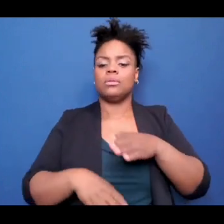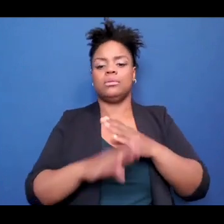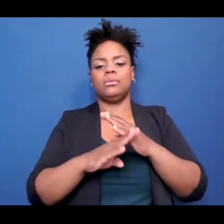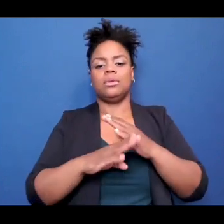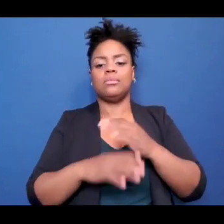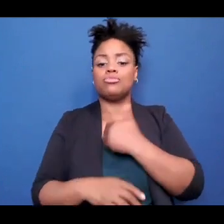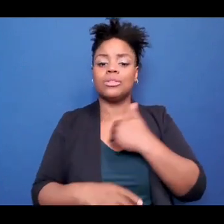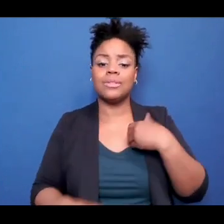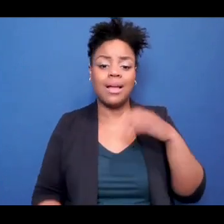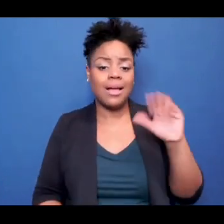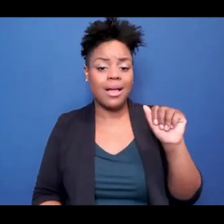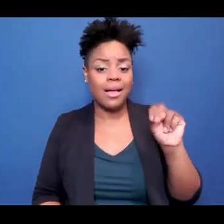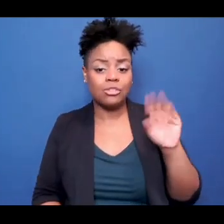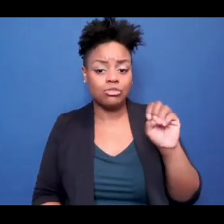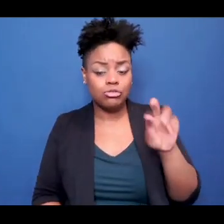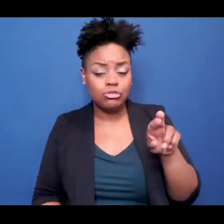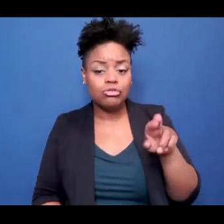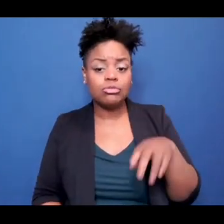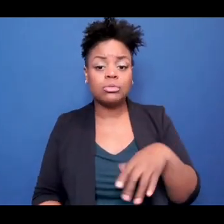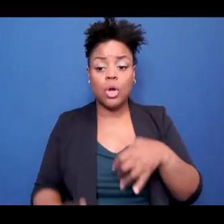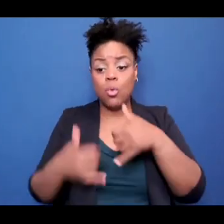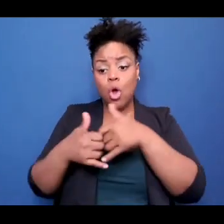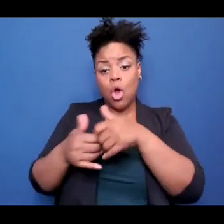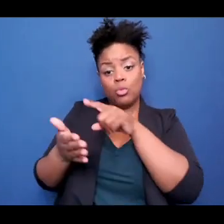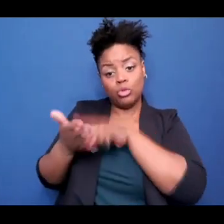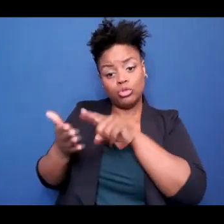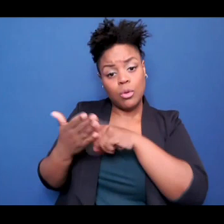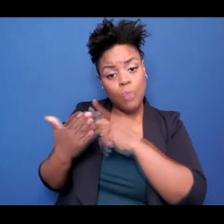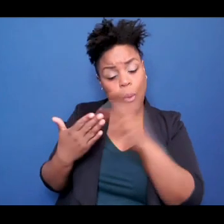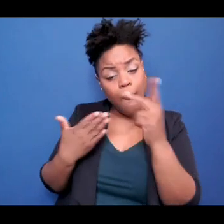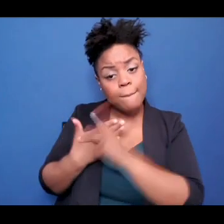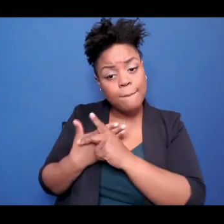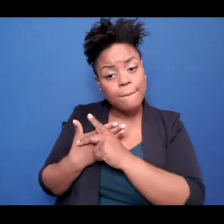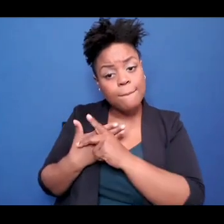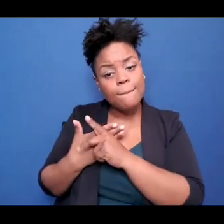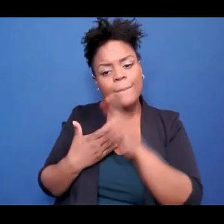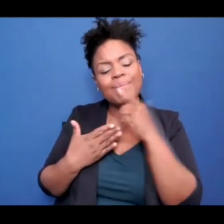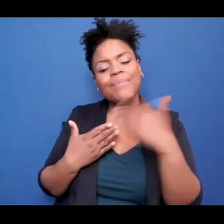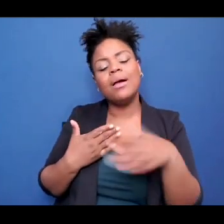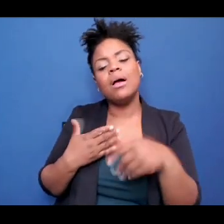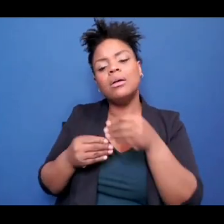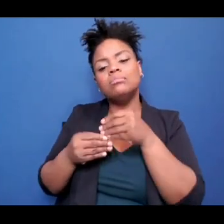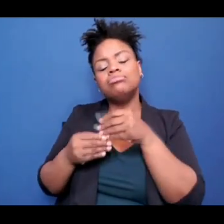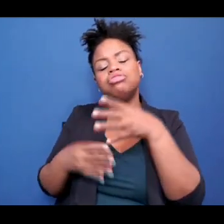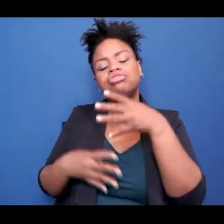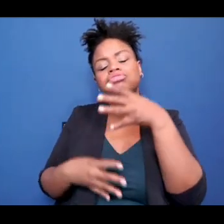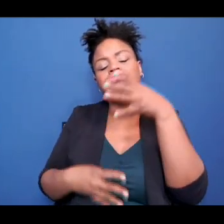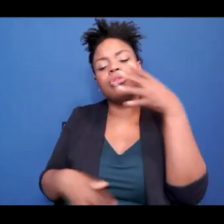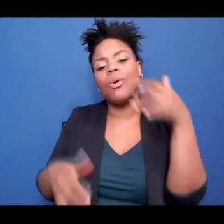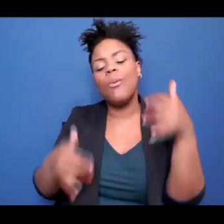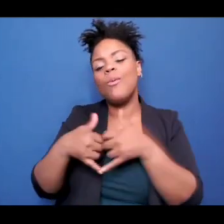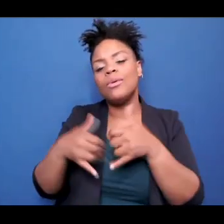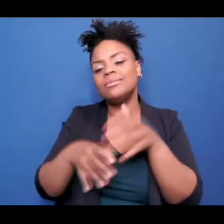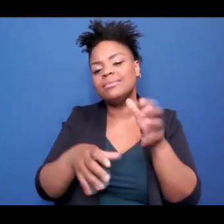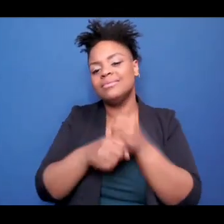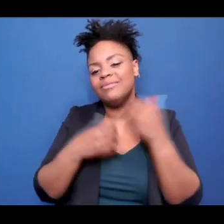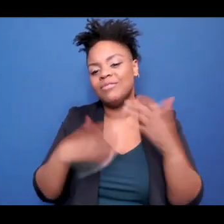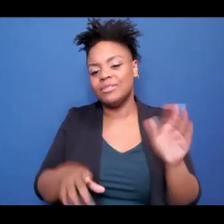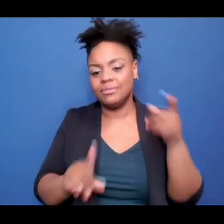DEFENSE BREAST CANCER RESEARCH PROGRAM. NOTABLY, SHE'S RECIPIENT OF A 2017 NLM G13 AWARD FOR SCHOLARLY